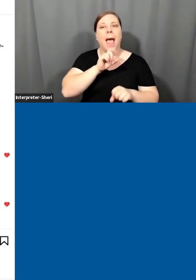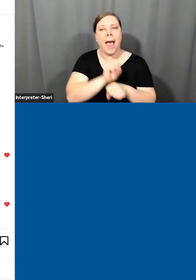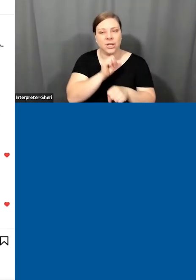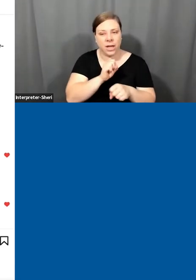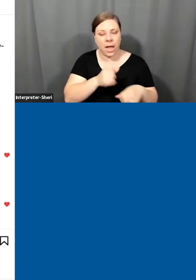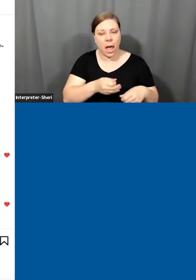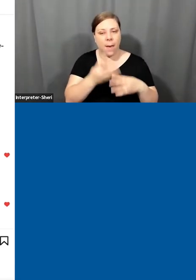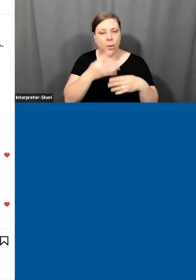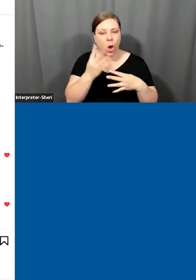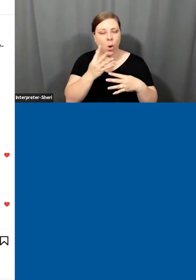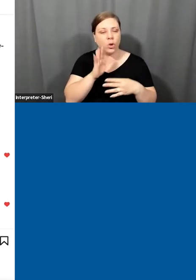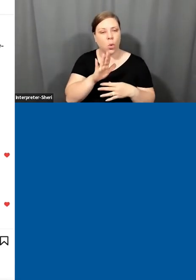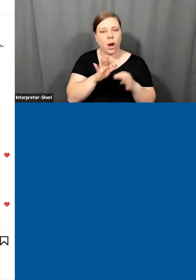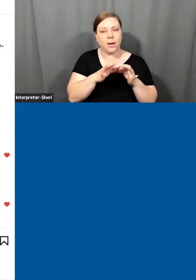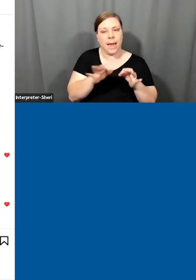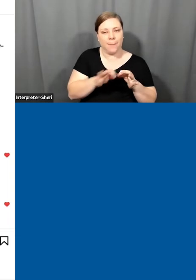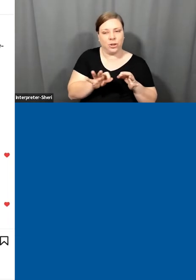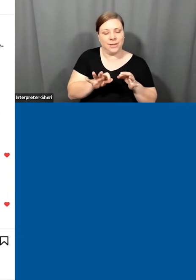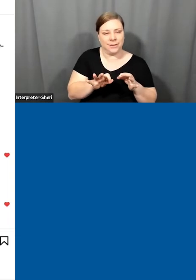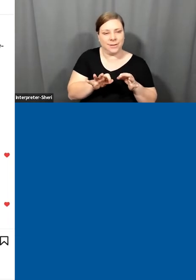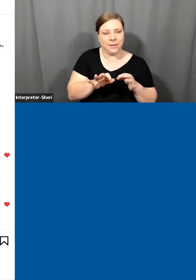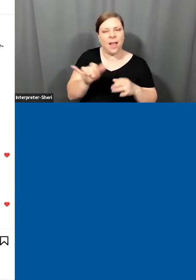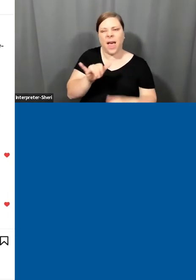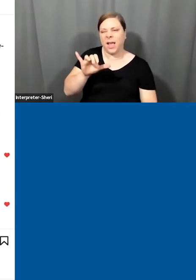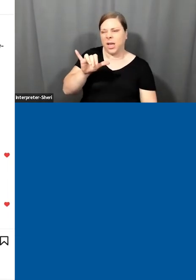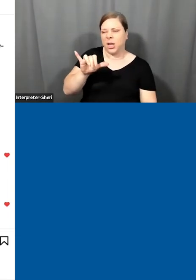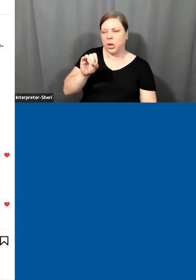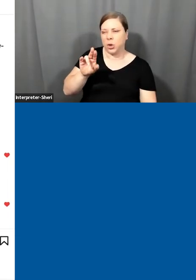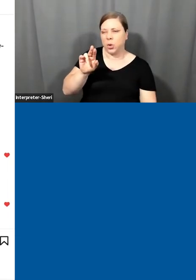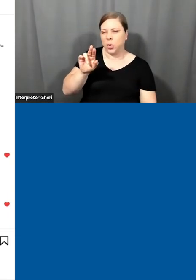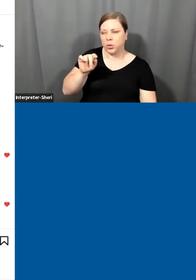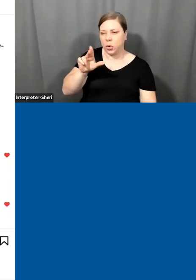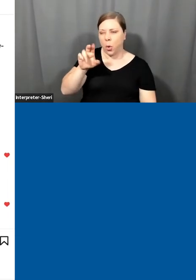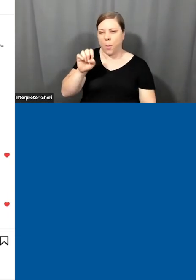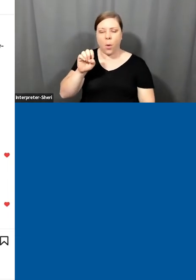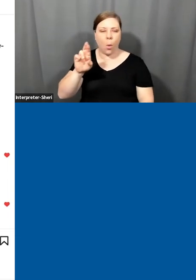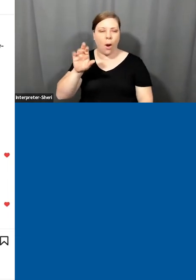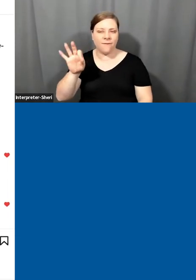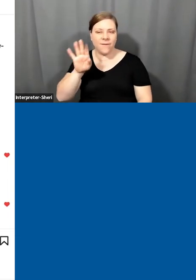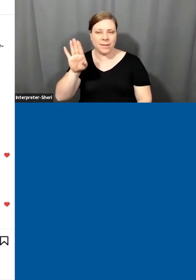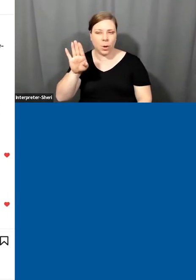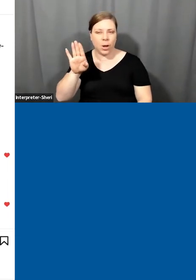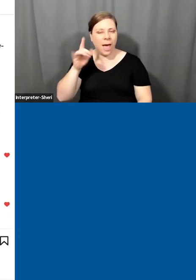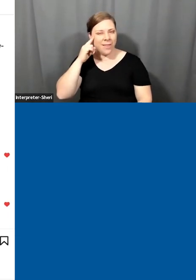or your subtitles file, similar to how YouTube works or Facebook videos and I think Twitter's been moving towards that as well.